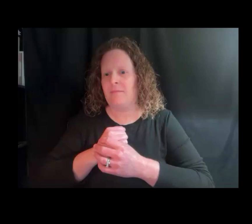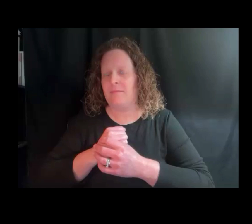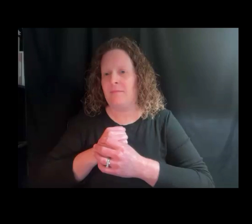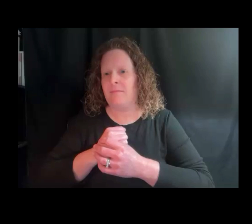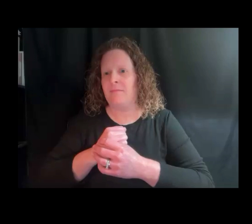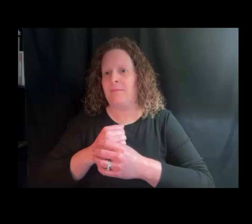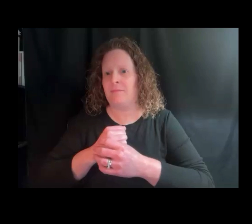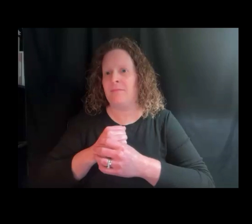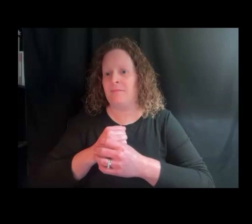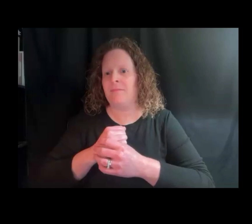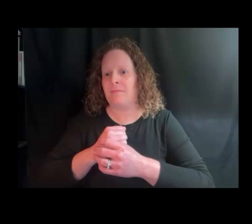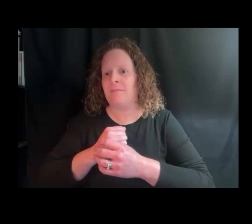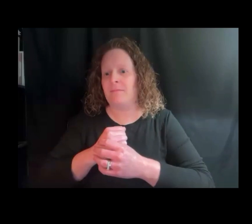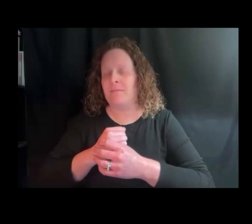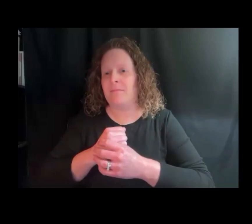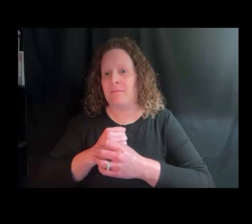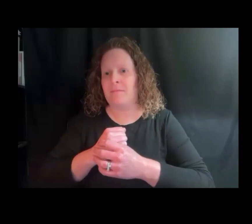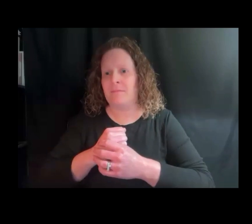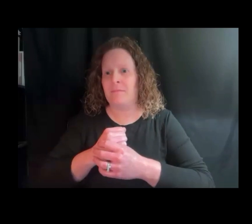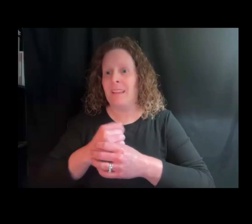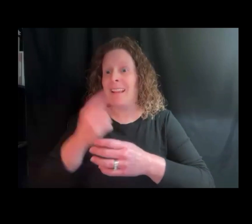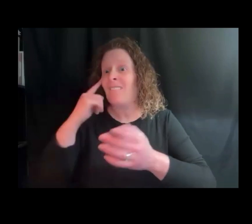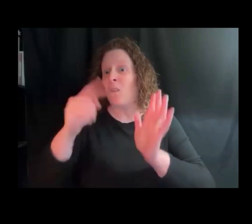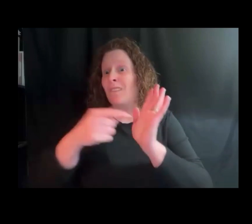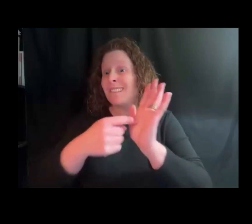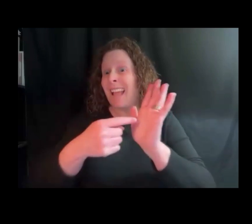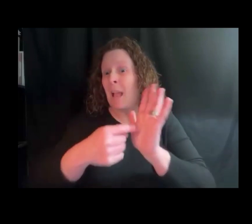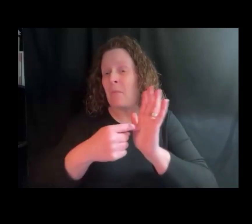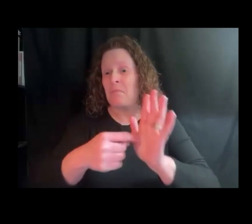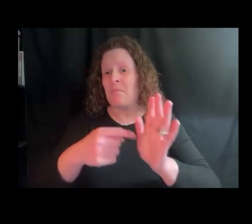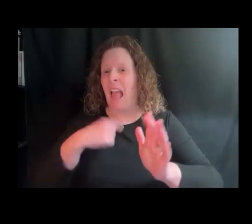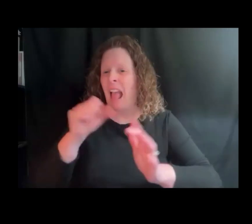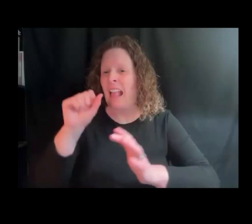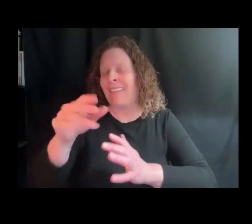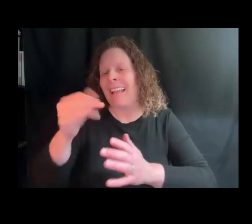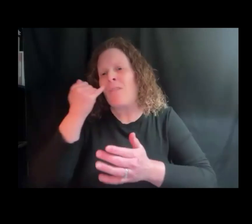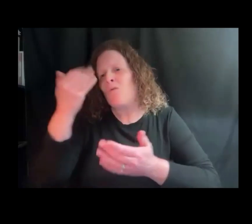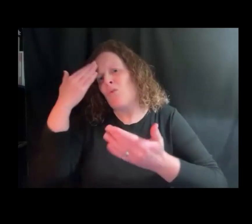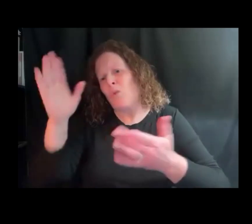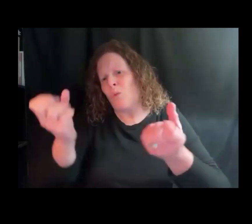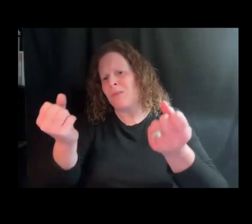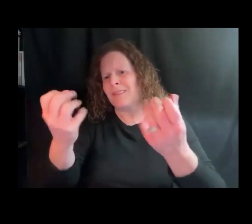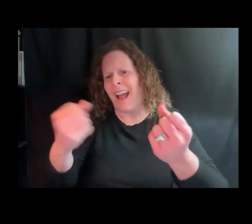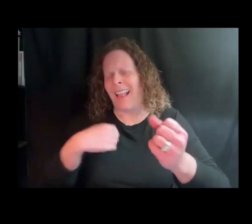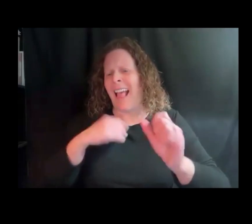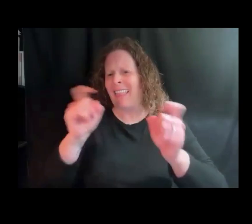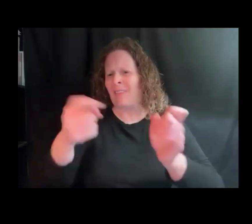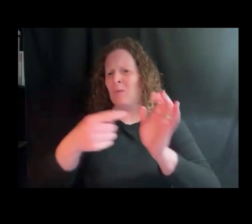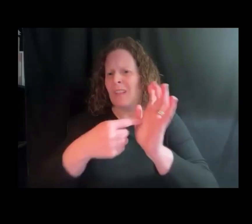they need to completely prepare. You know one example if you